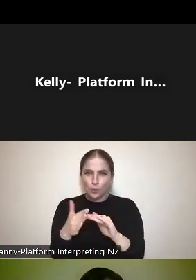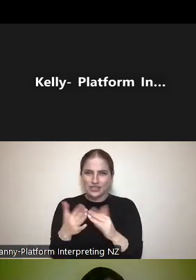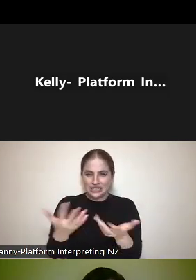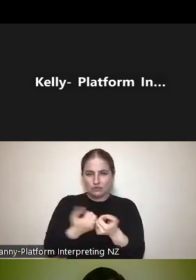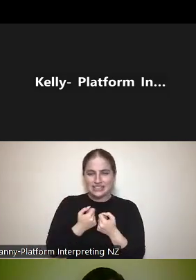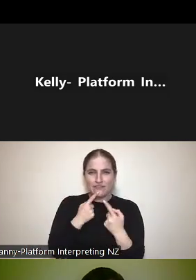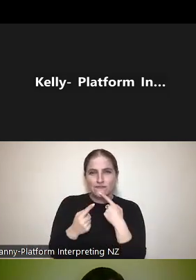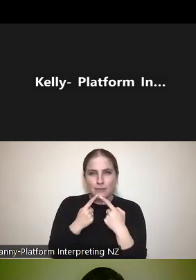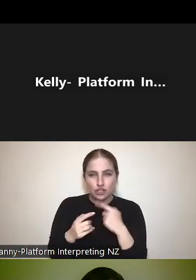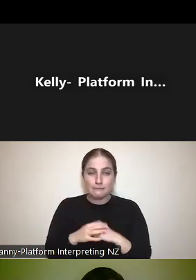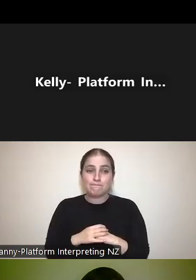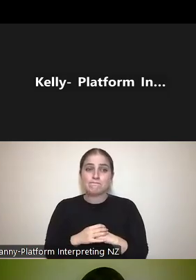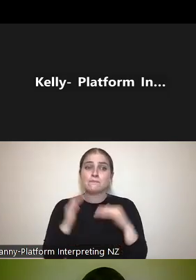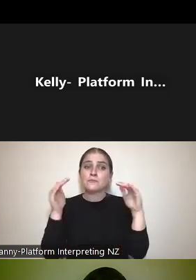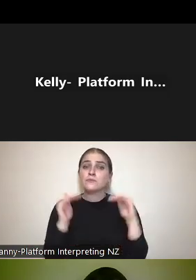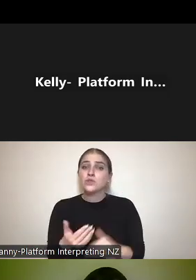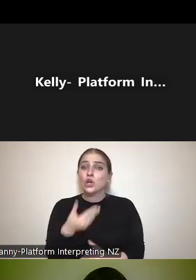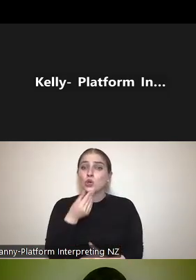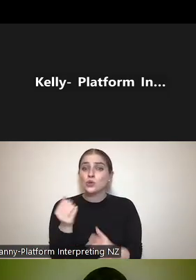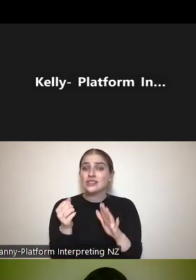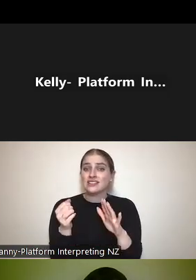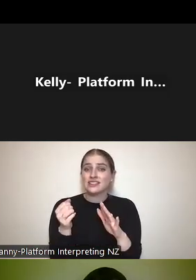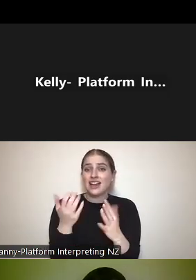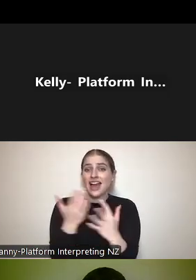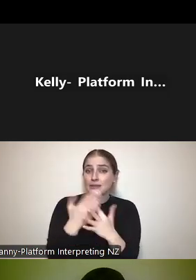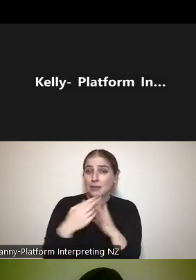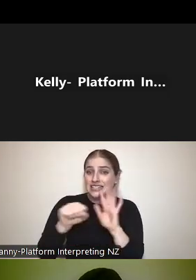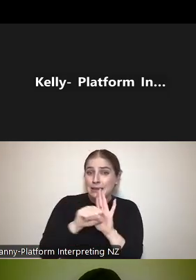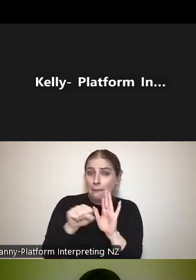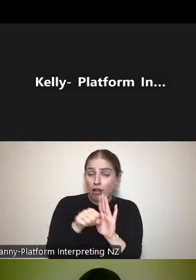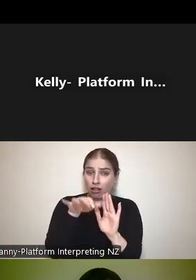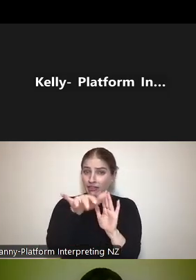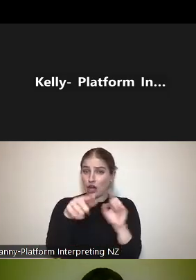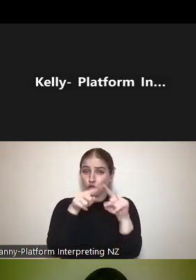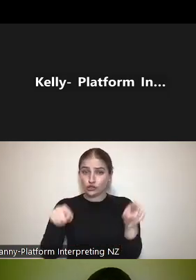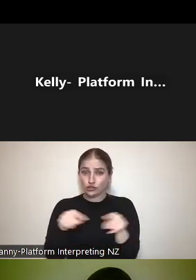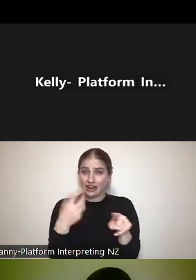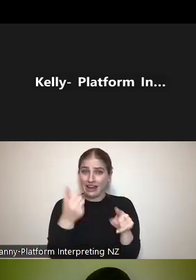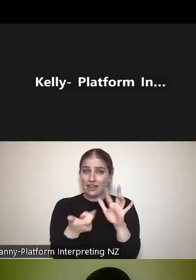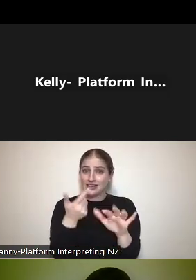Use accessibility symbols. So on the screen, I've got some examples of those access symbols. The R